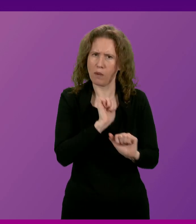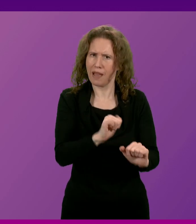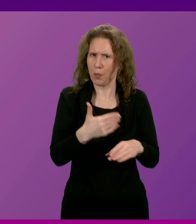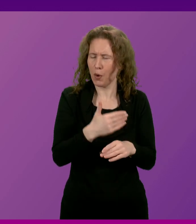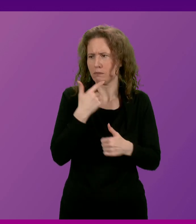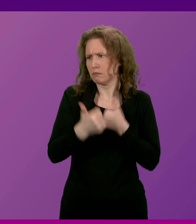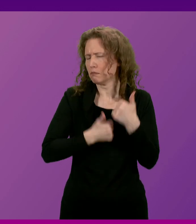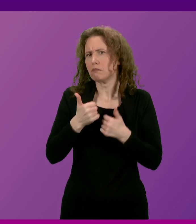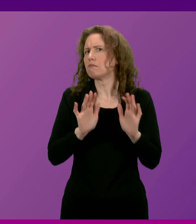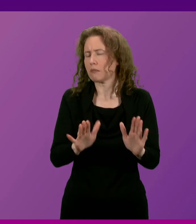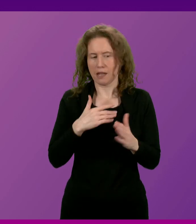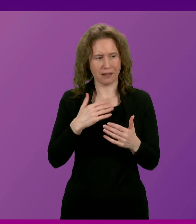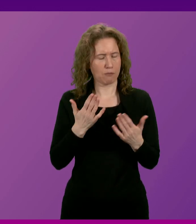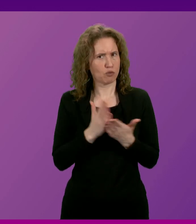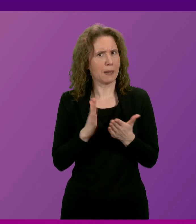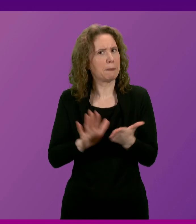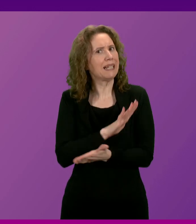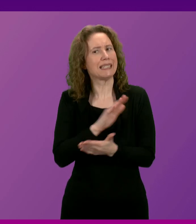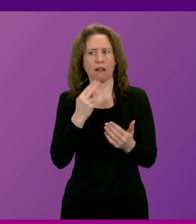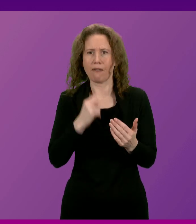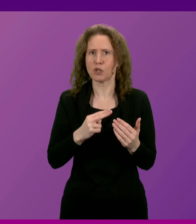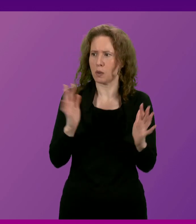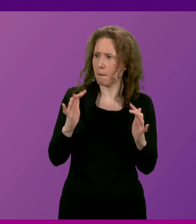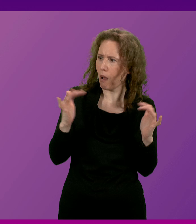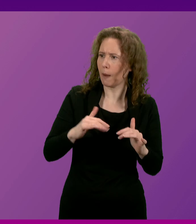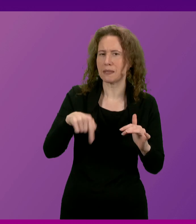arrangements that are in place in Parliament to allow members to engage with that issue.